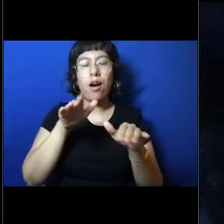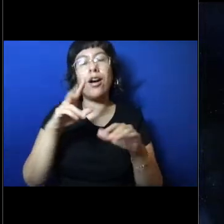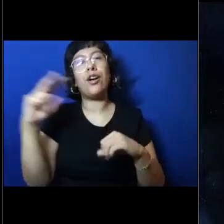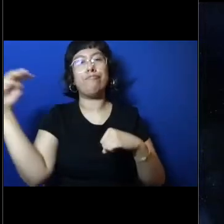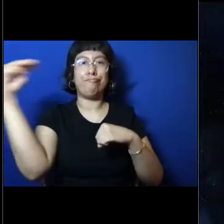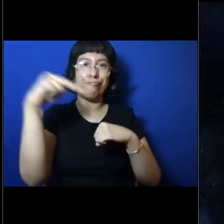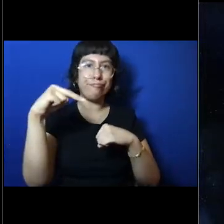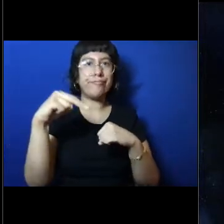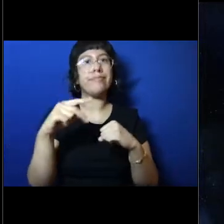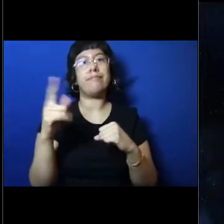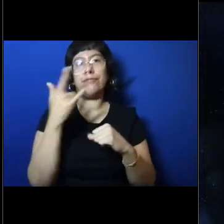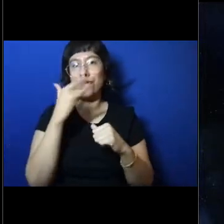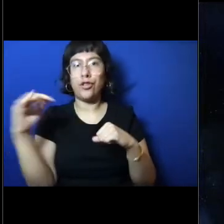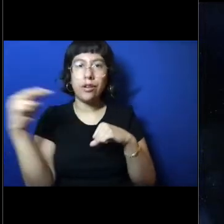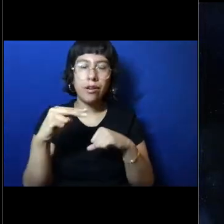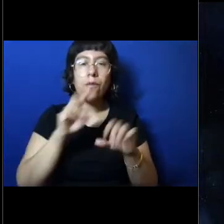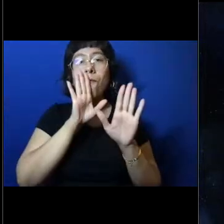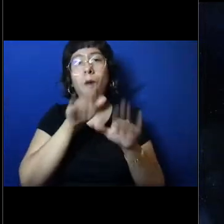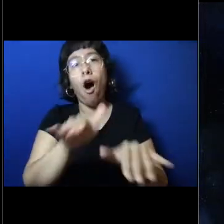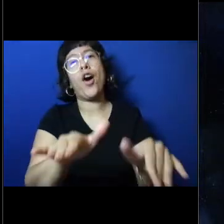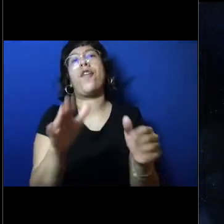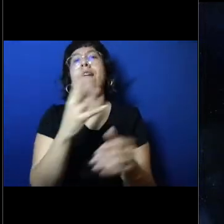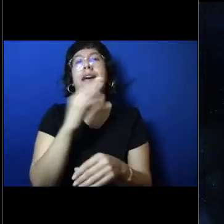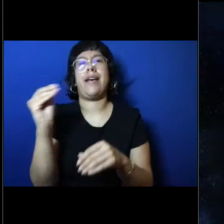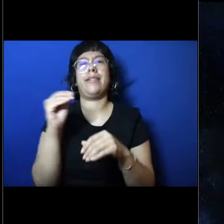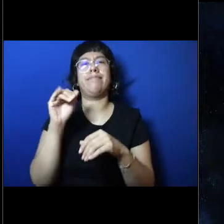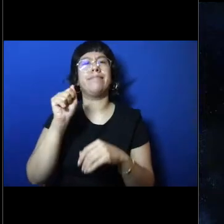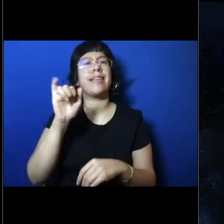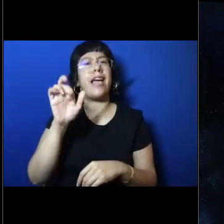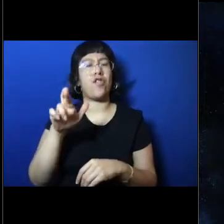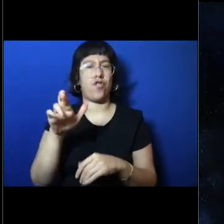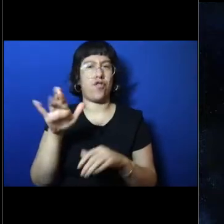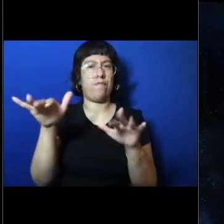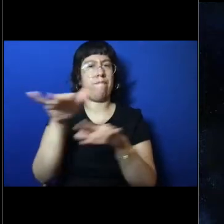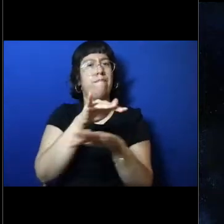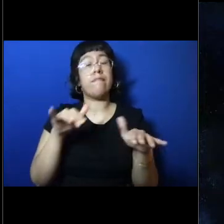about myself and how I got here. Because I, you know, it's amazing how life takes you.